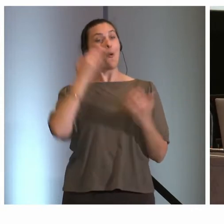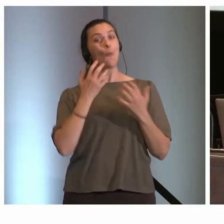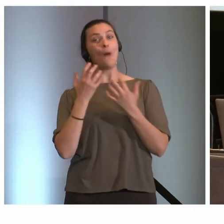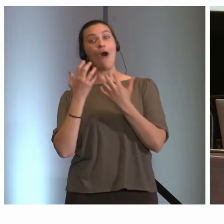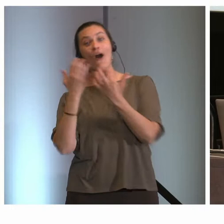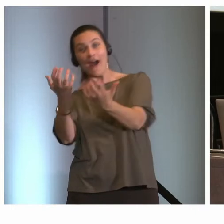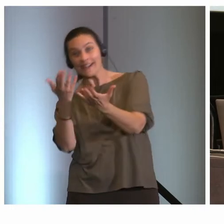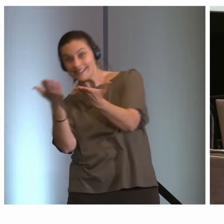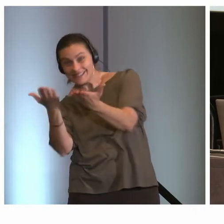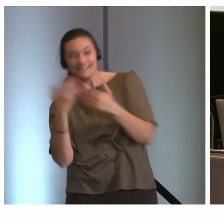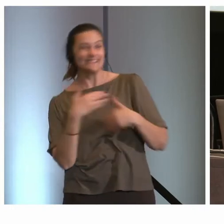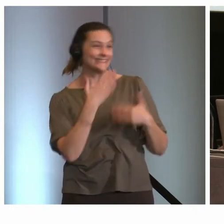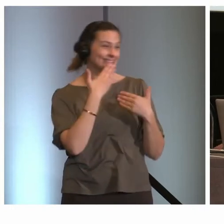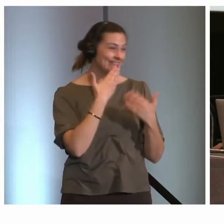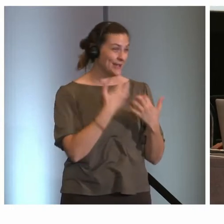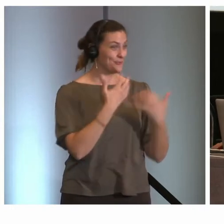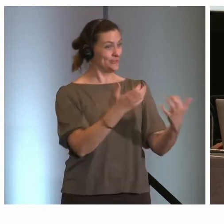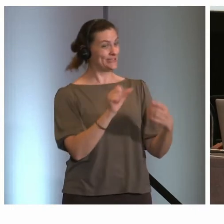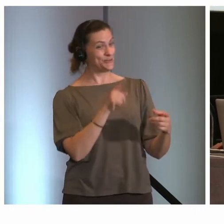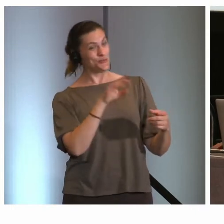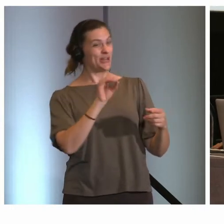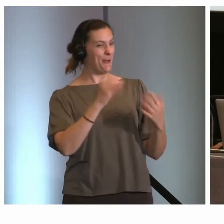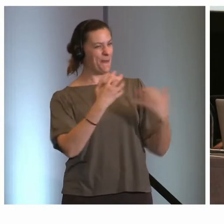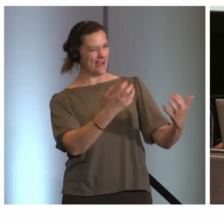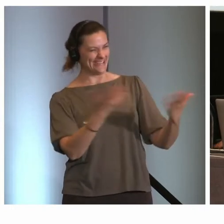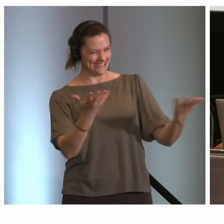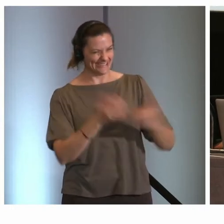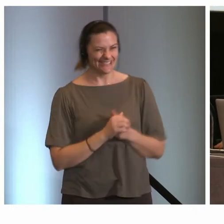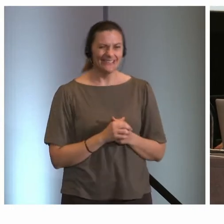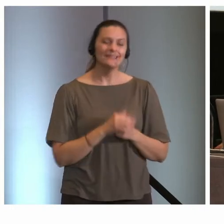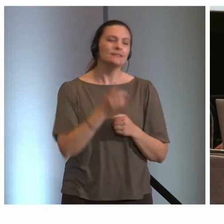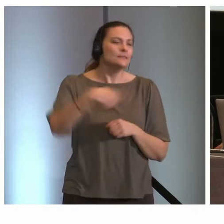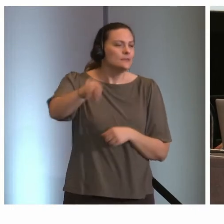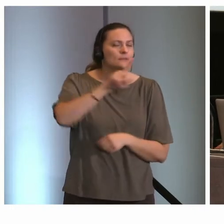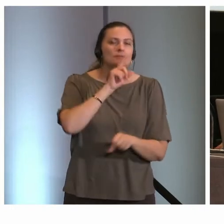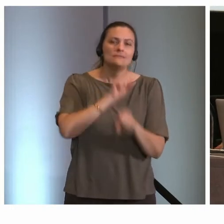today, and being in our studio. Our whole audience, and you